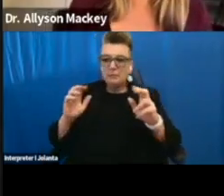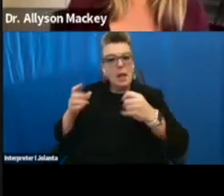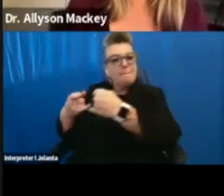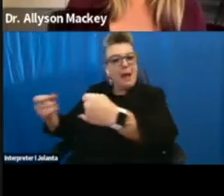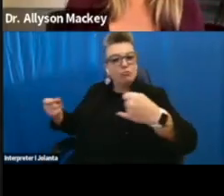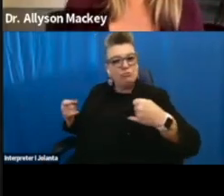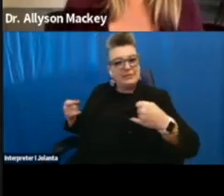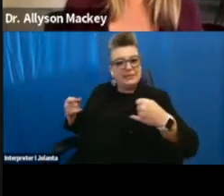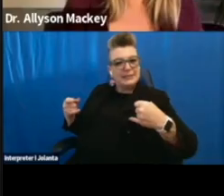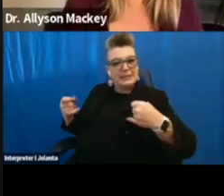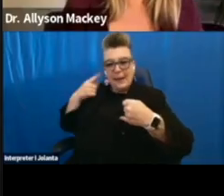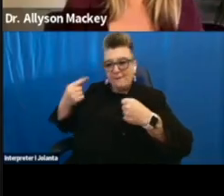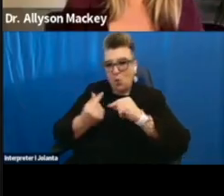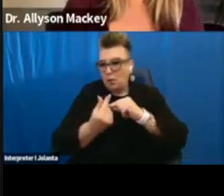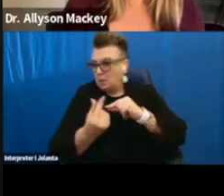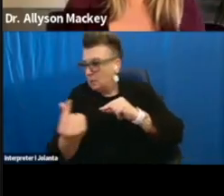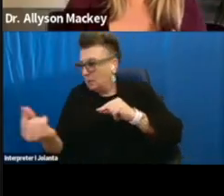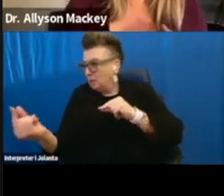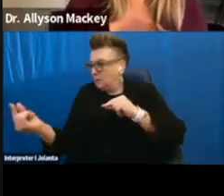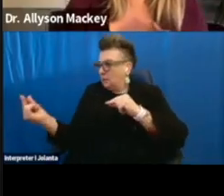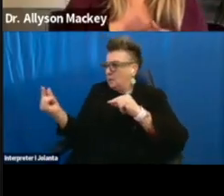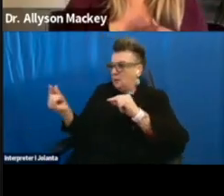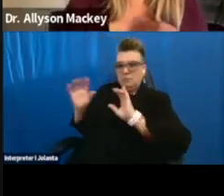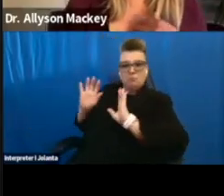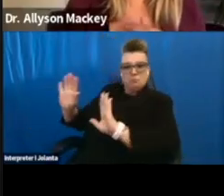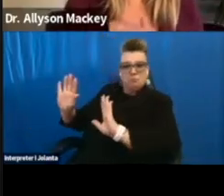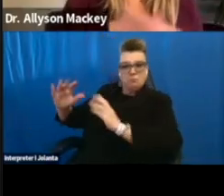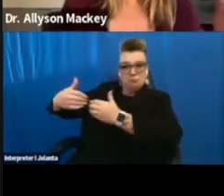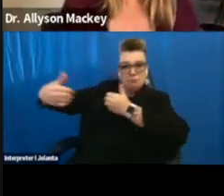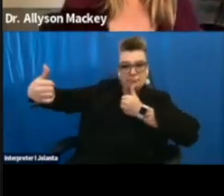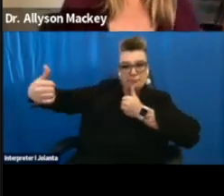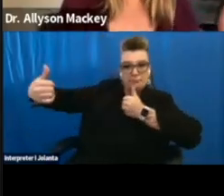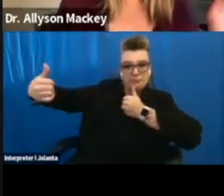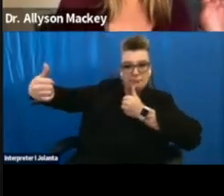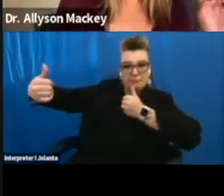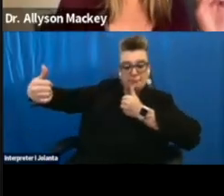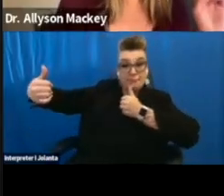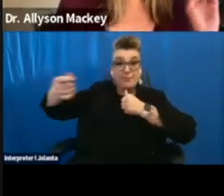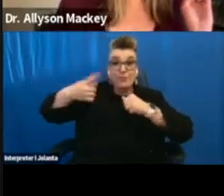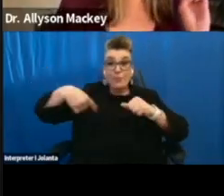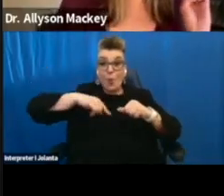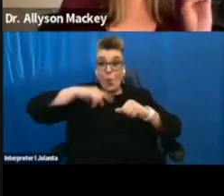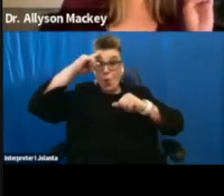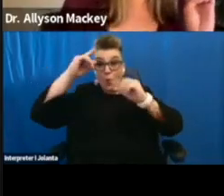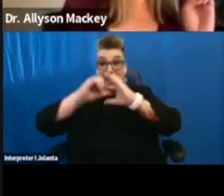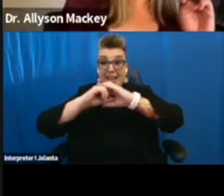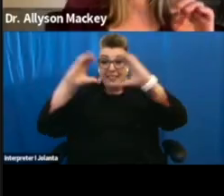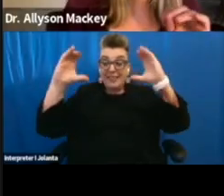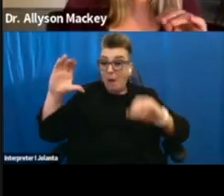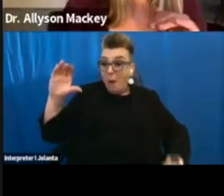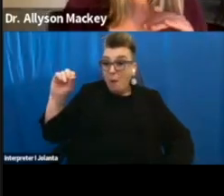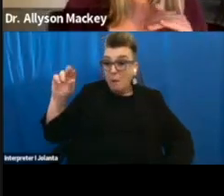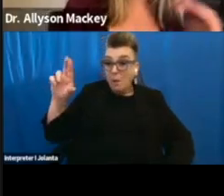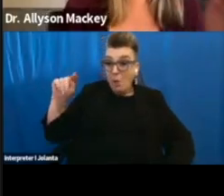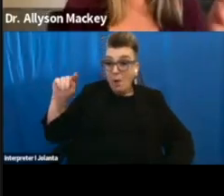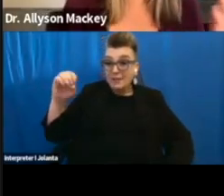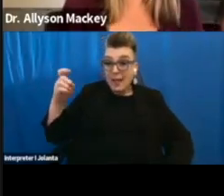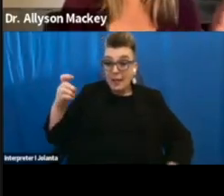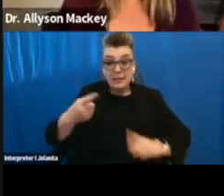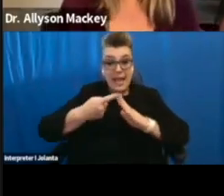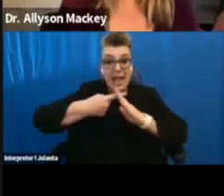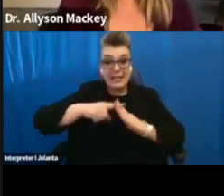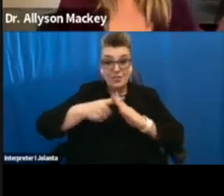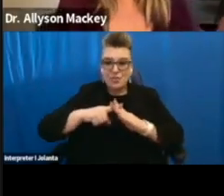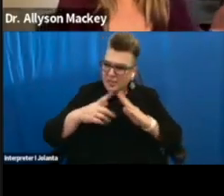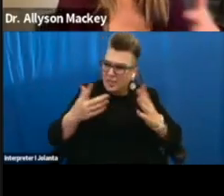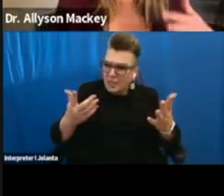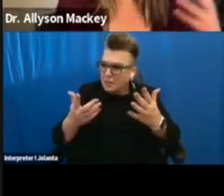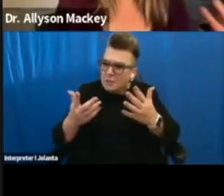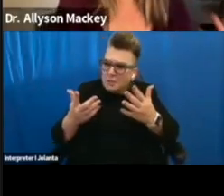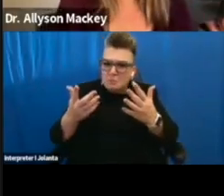cortex so we think initially cortex um sort of starts out pretty multi-purpose and then our